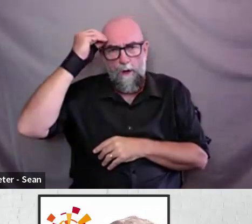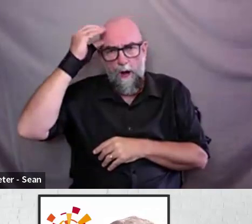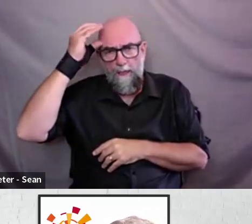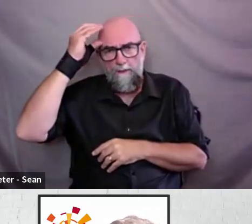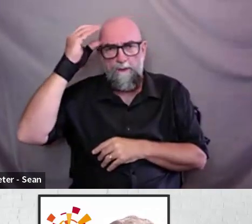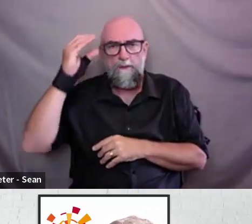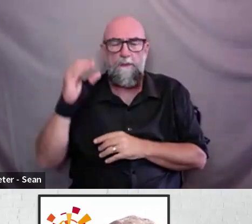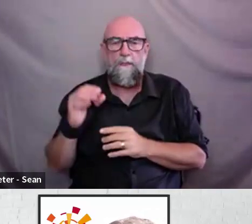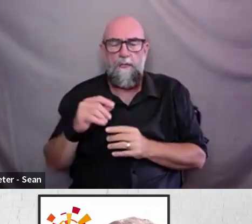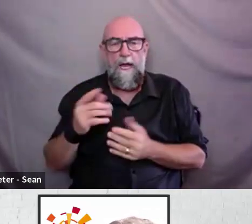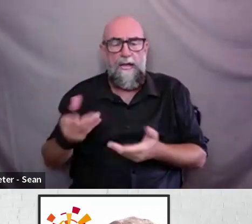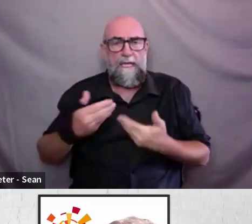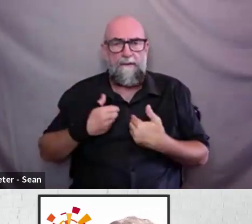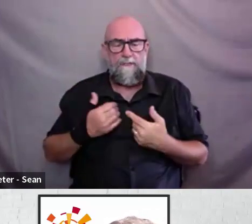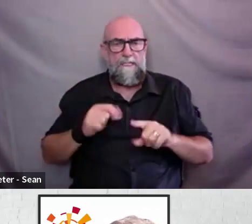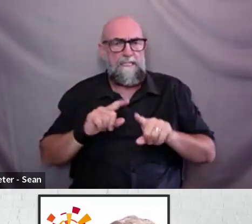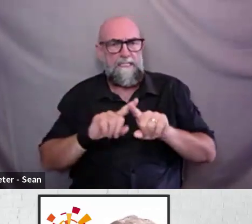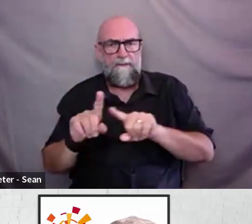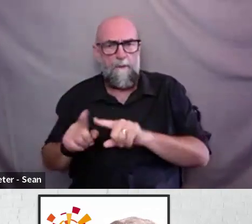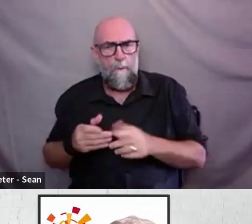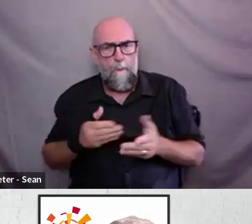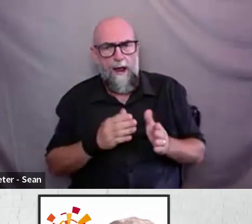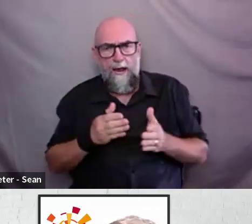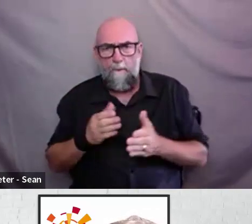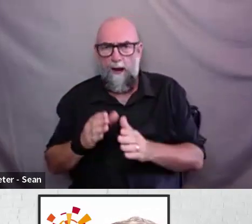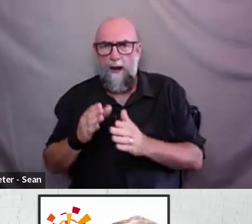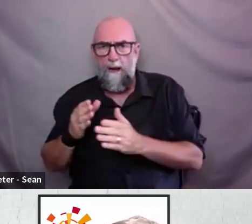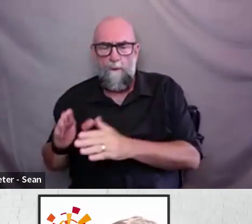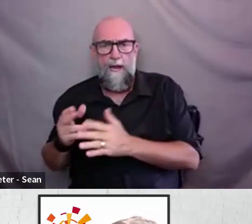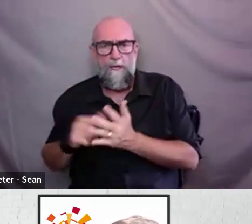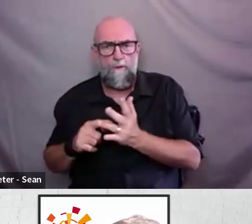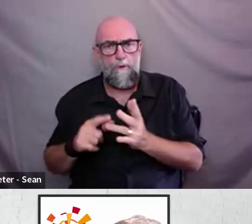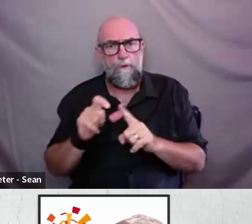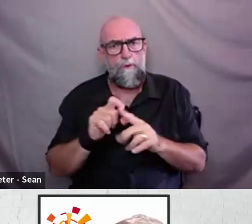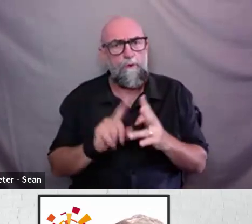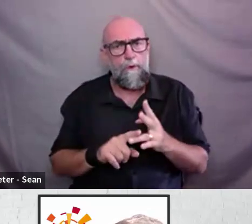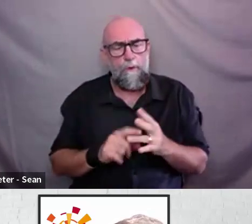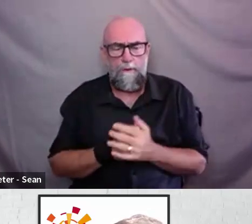Having Elders in the space is wonderful, absolutely wonderful, because it slows us down.